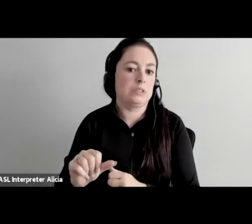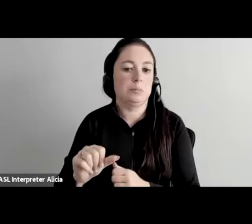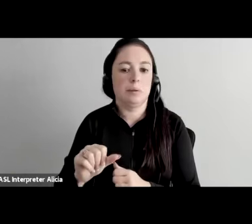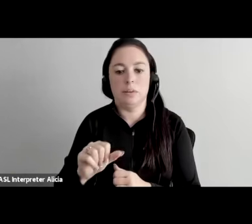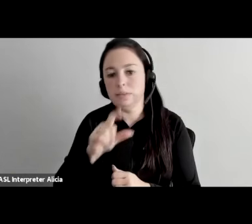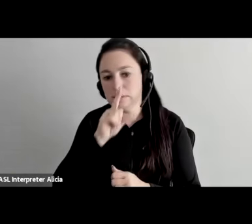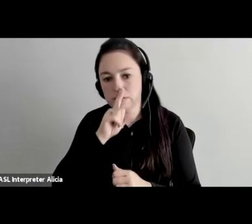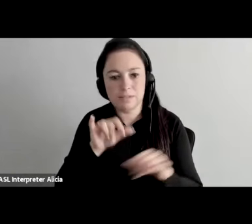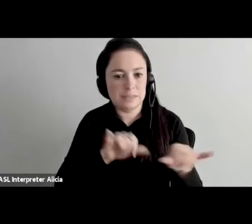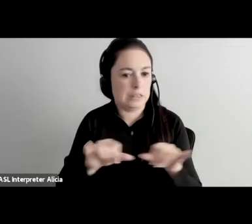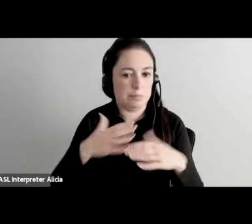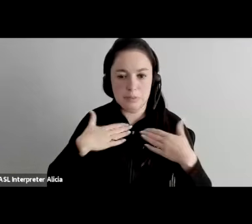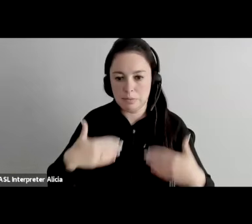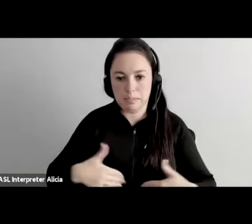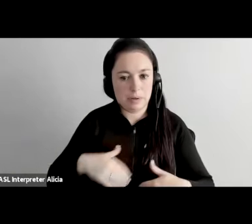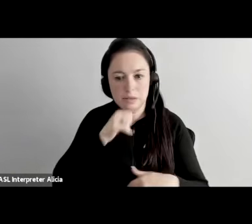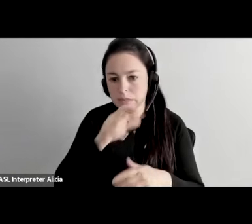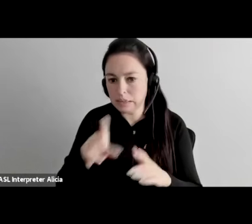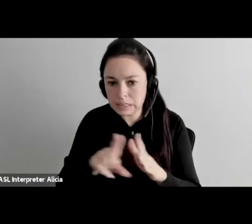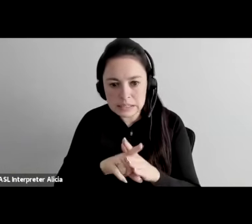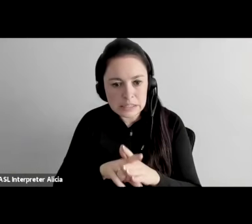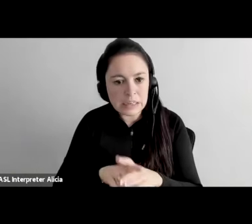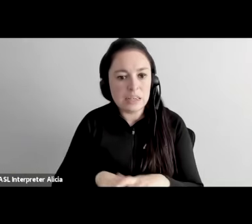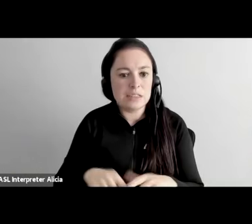nurture your newborn recover from birth adapt